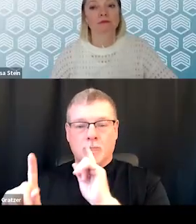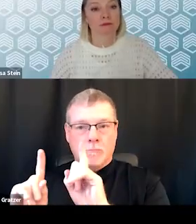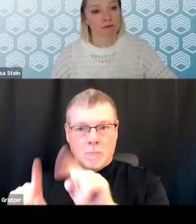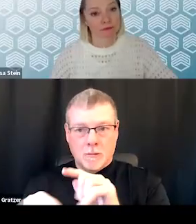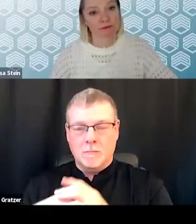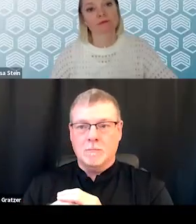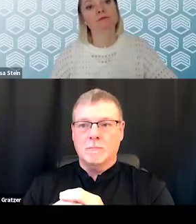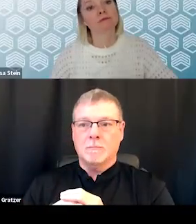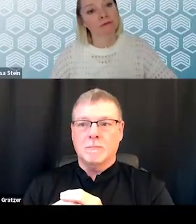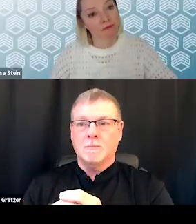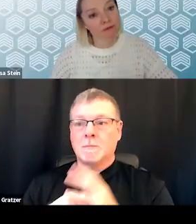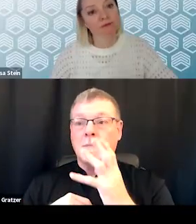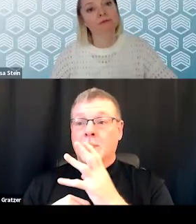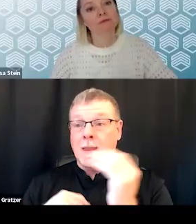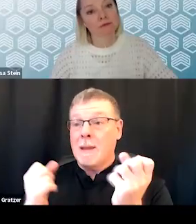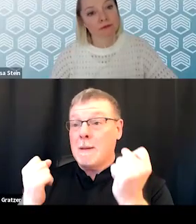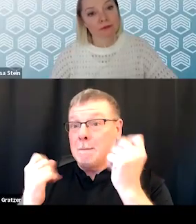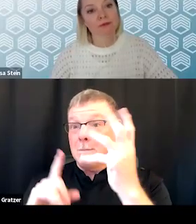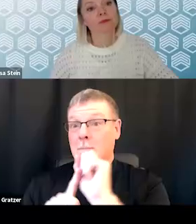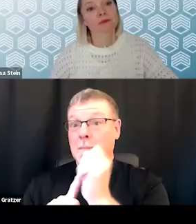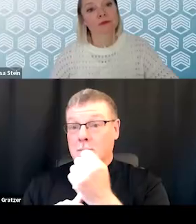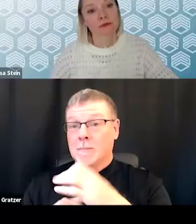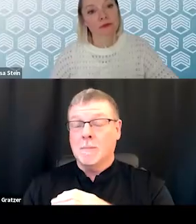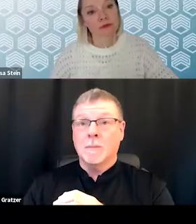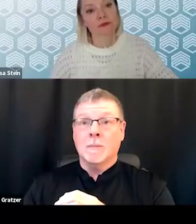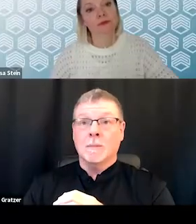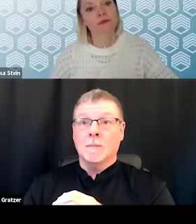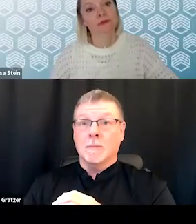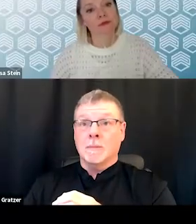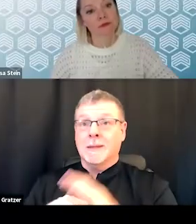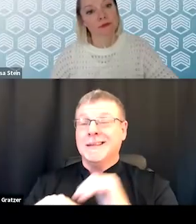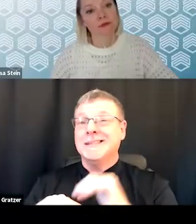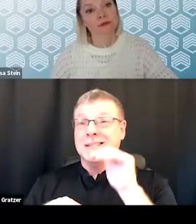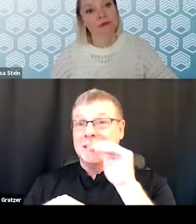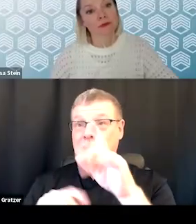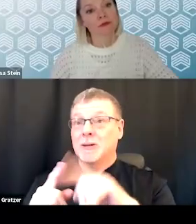And so in a lot of situations, they're actually sending calls to 911